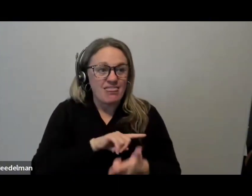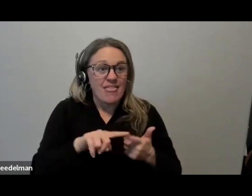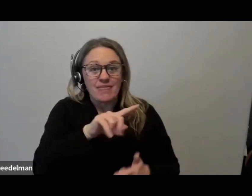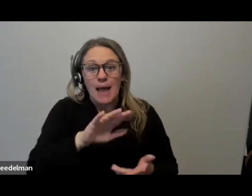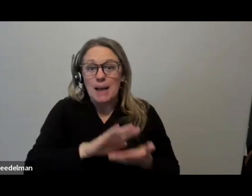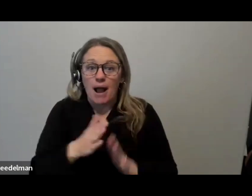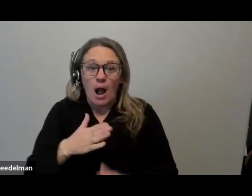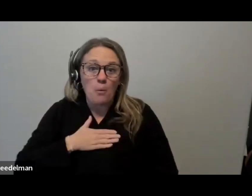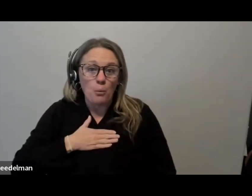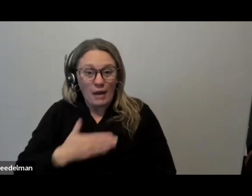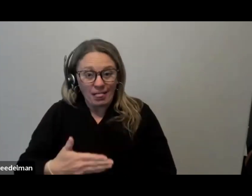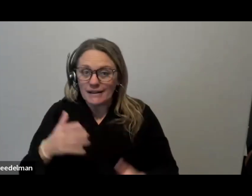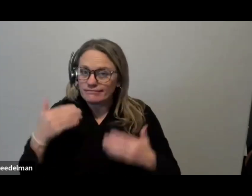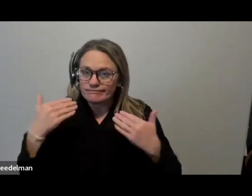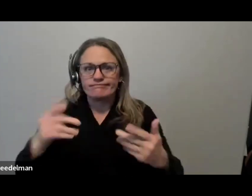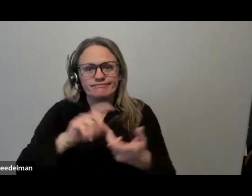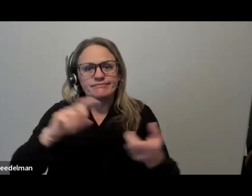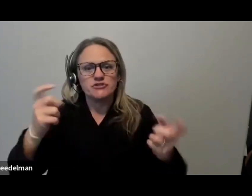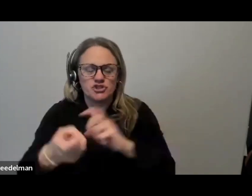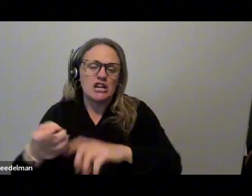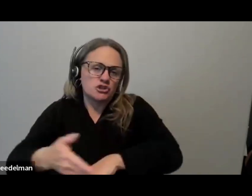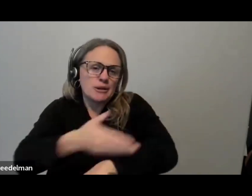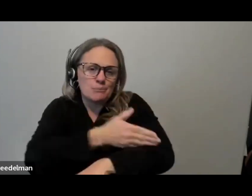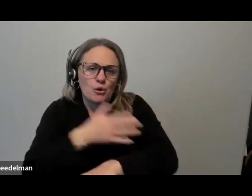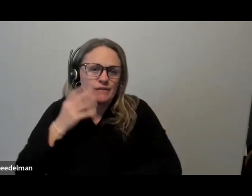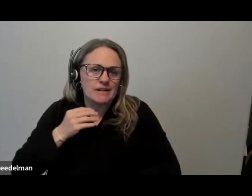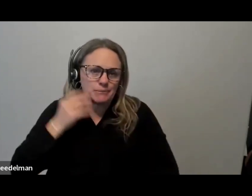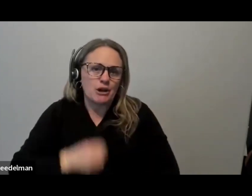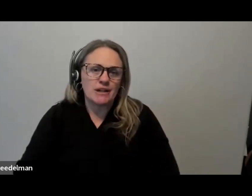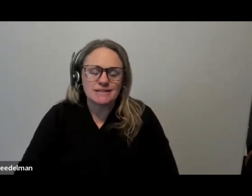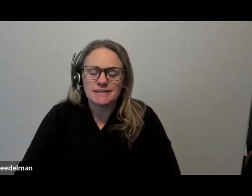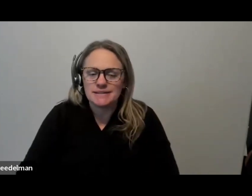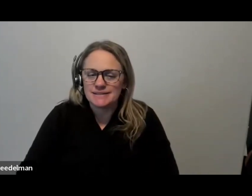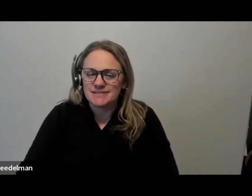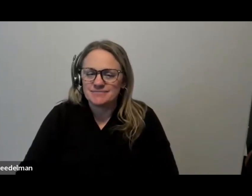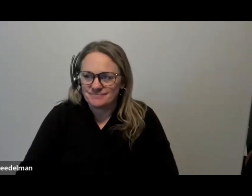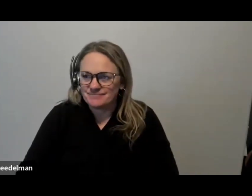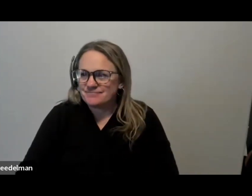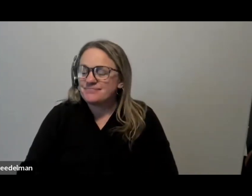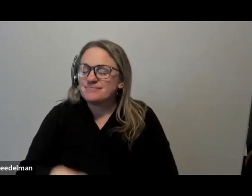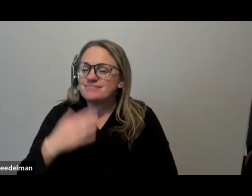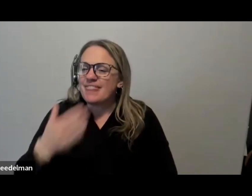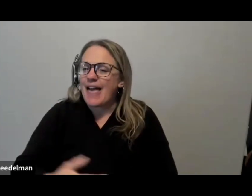that are going to improve the experience. Yeah. Thank you. Katie.